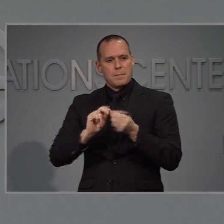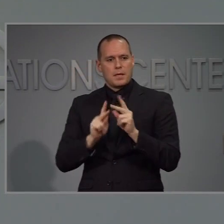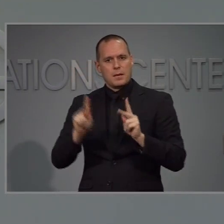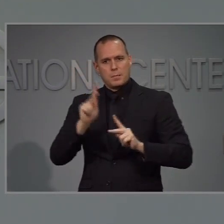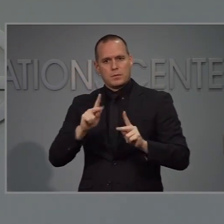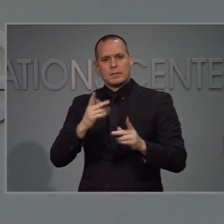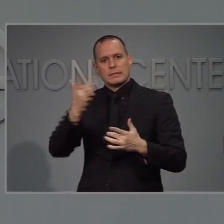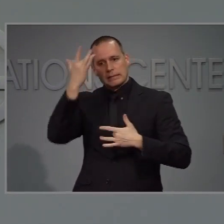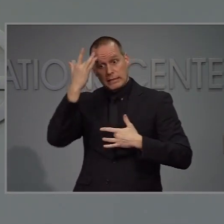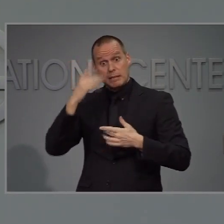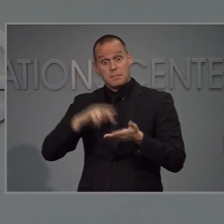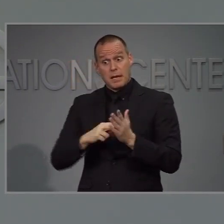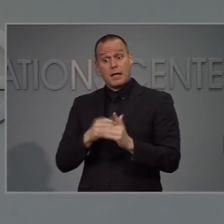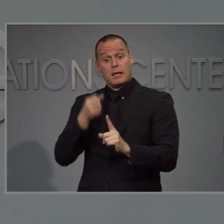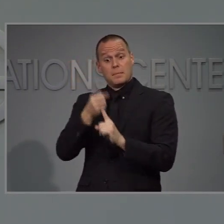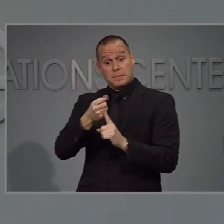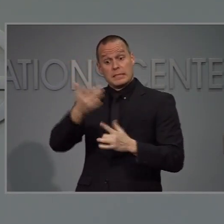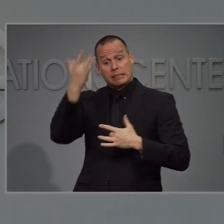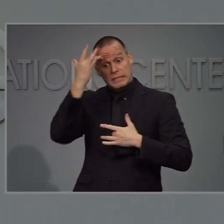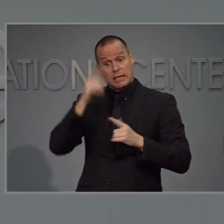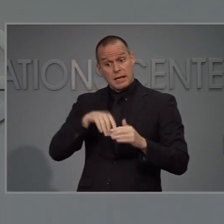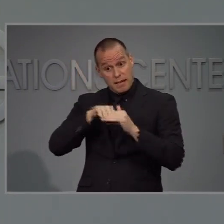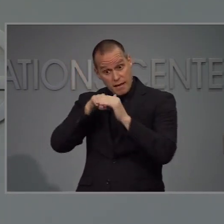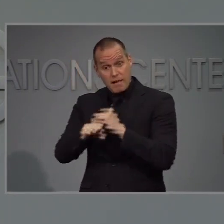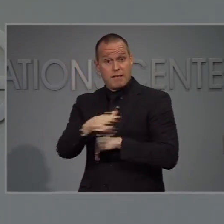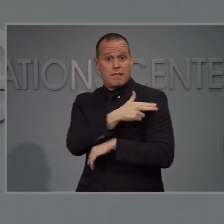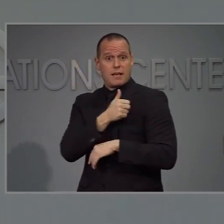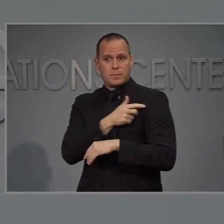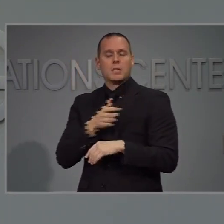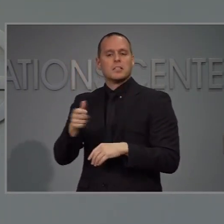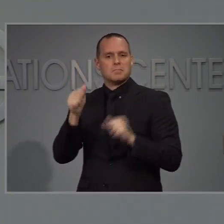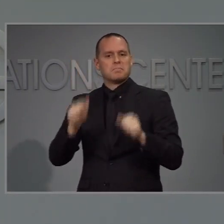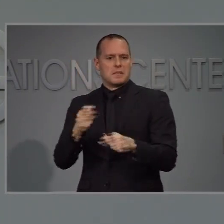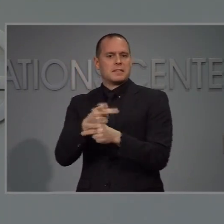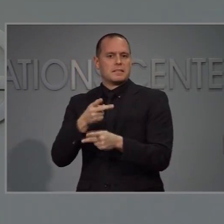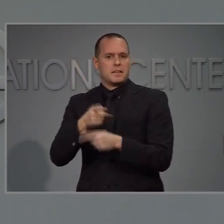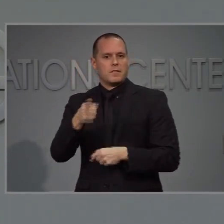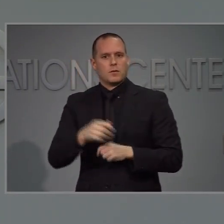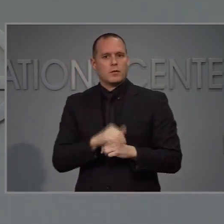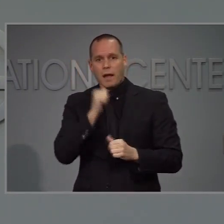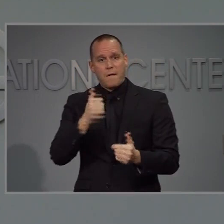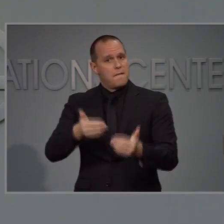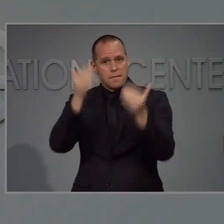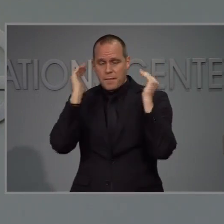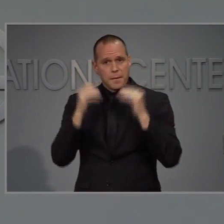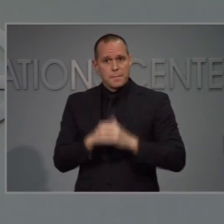SO WE HAVE SLOW THE SPREAD OF THE VIRUS SO FEWER PEOPLE GET SICK. AND